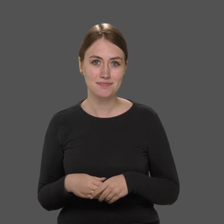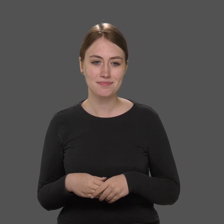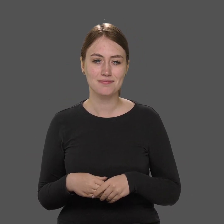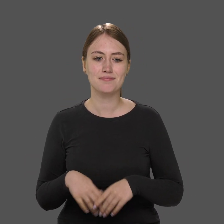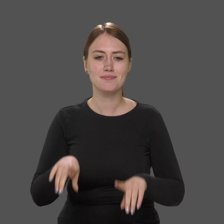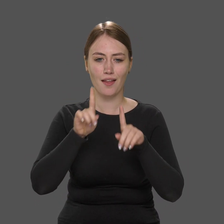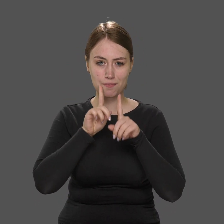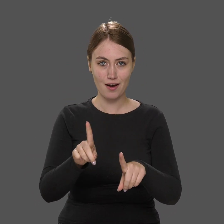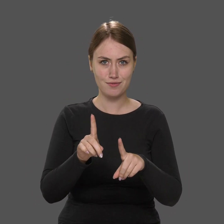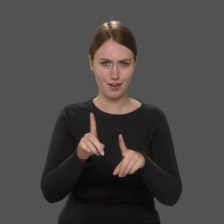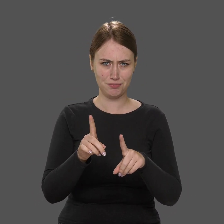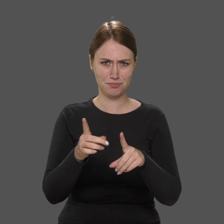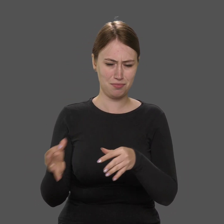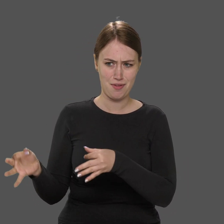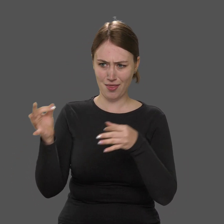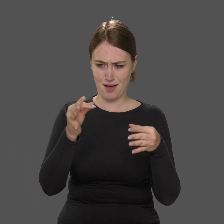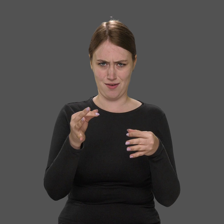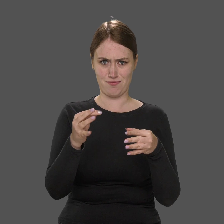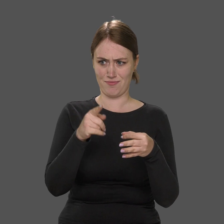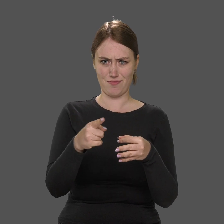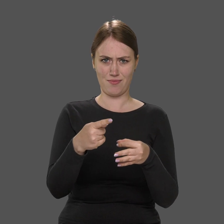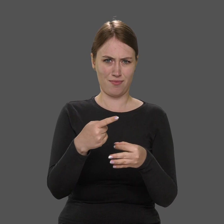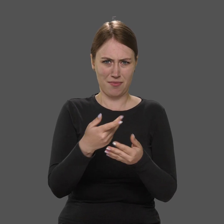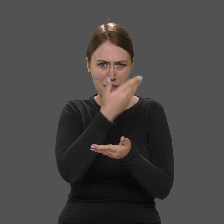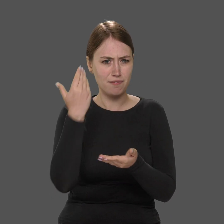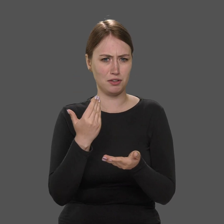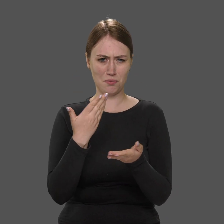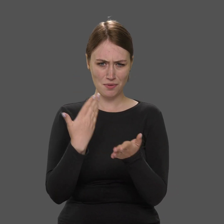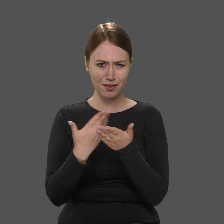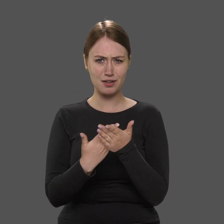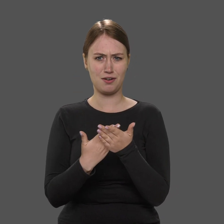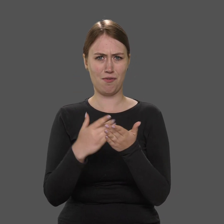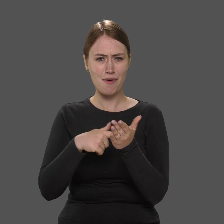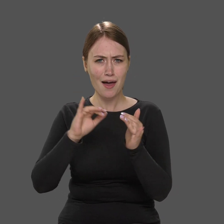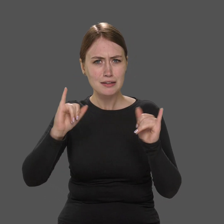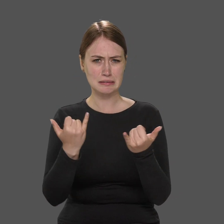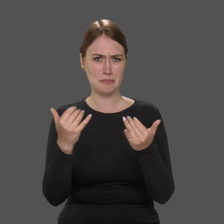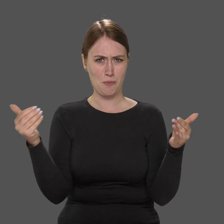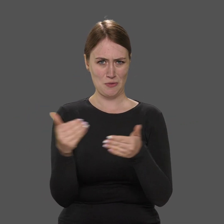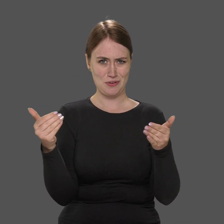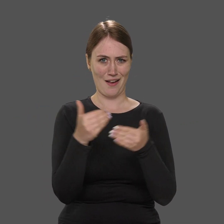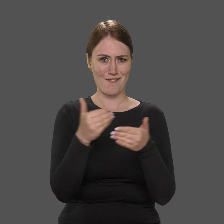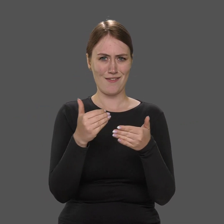how this is possible and what processes occur in the brain of a deaf person.